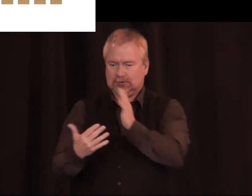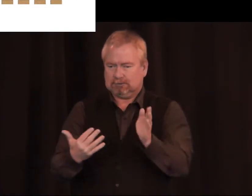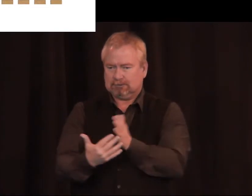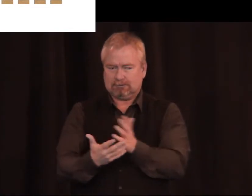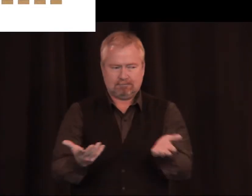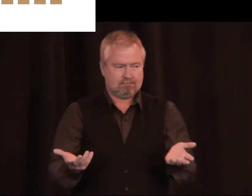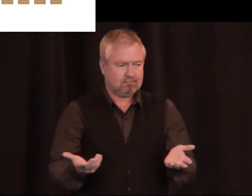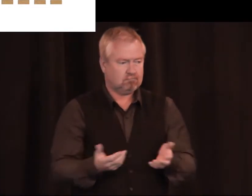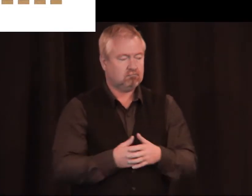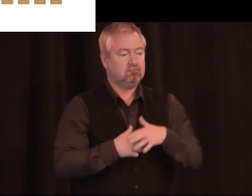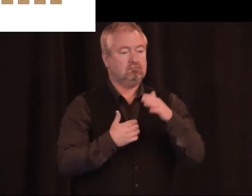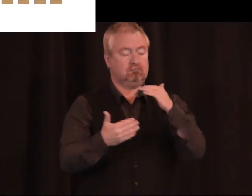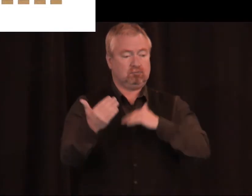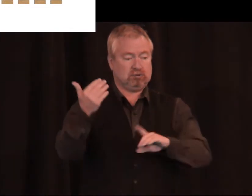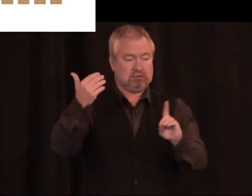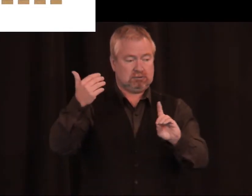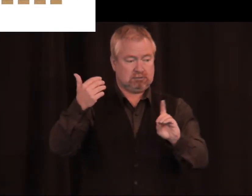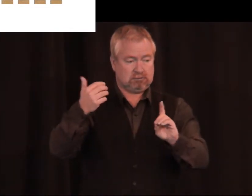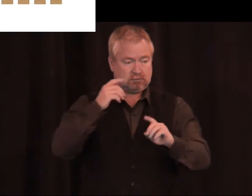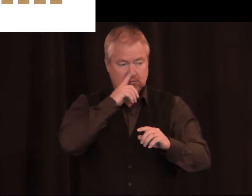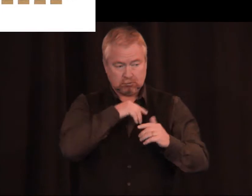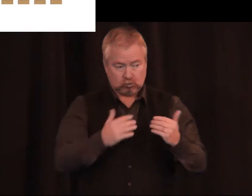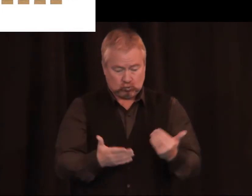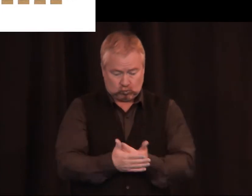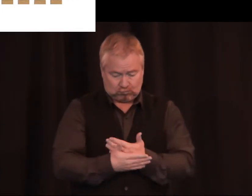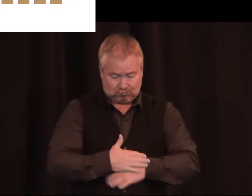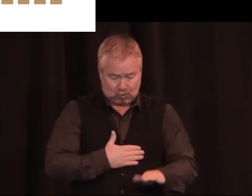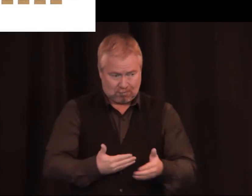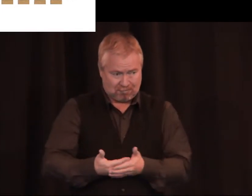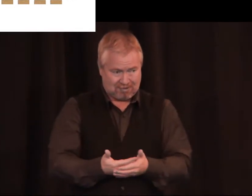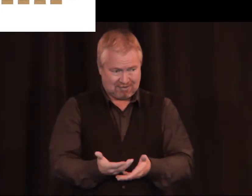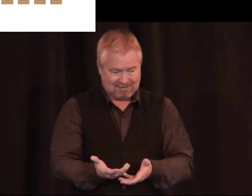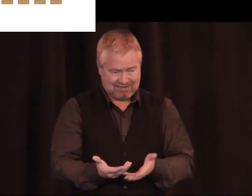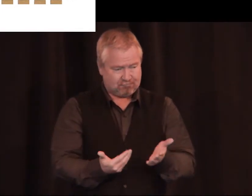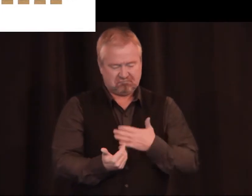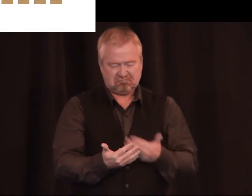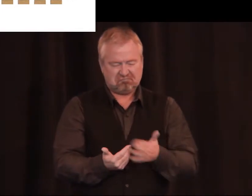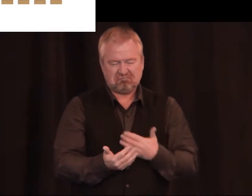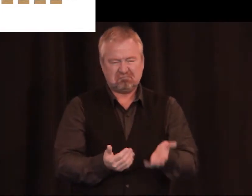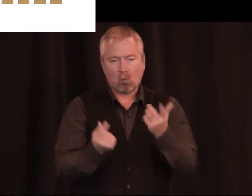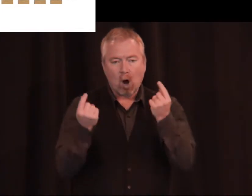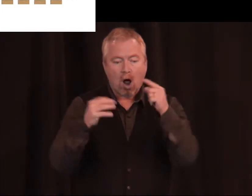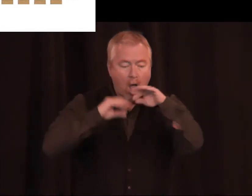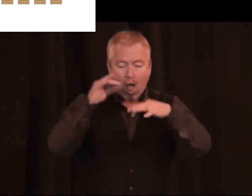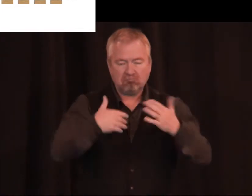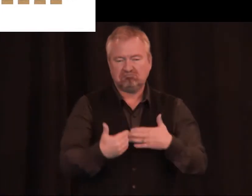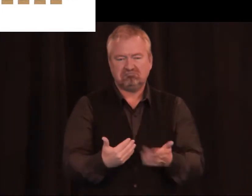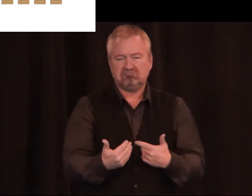And then, D is, newborn hearing screening doesn't really matter. So, get with your partners. See what you think.